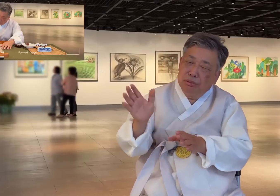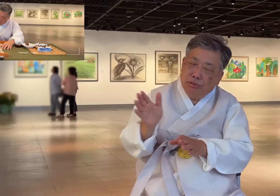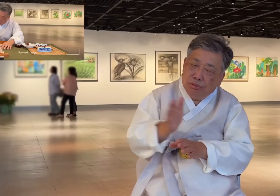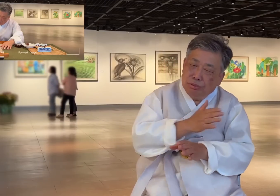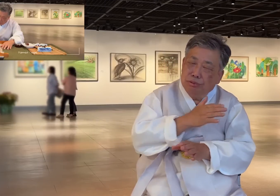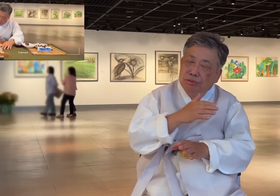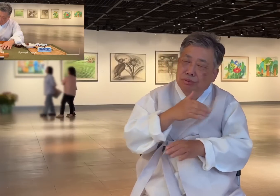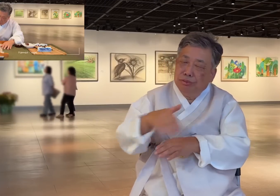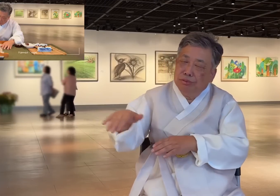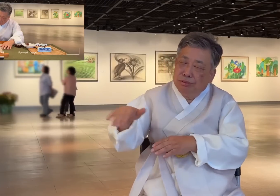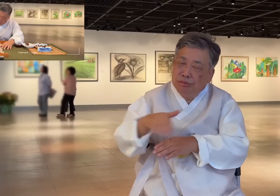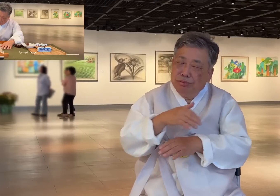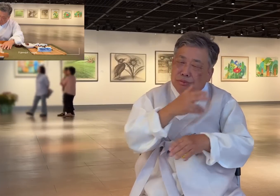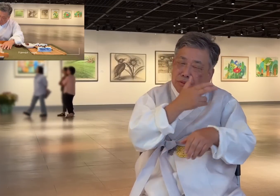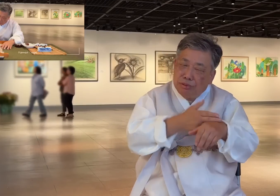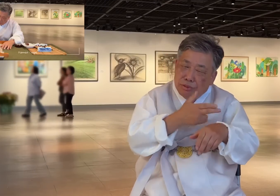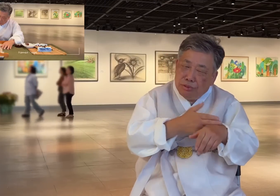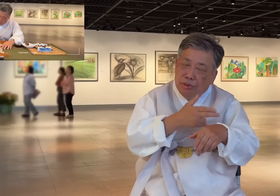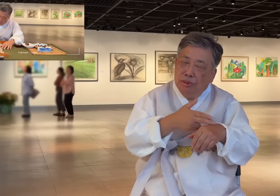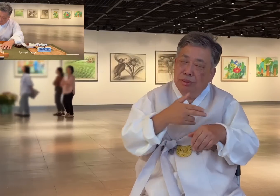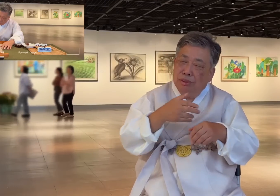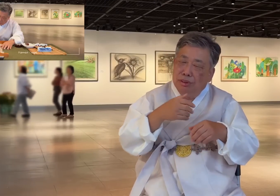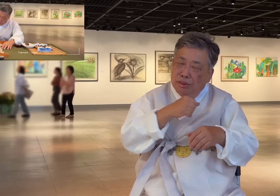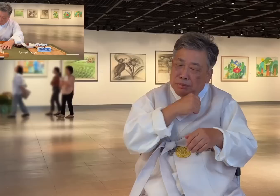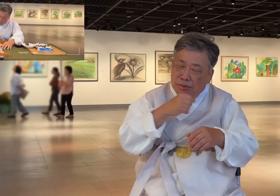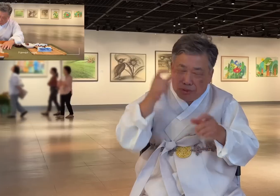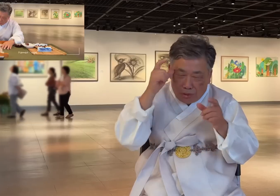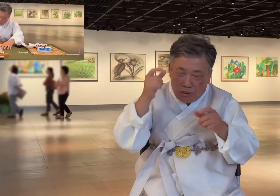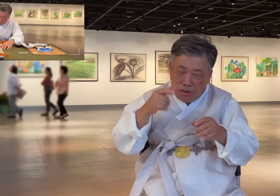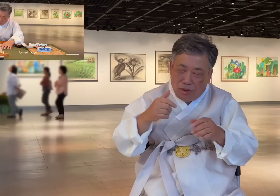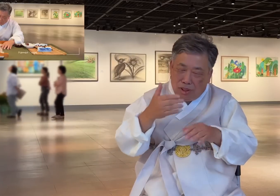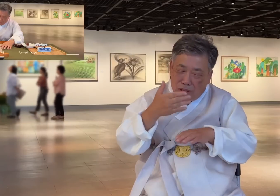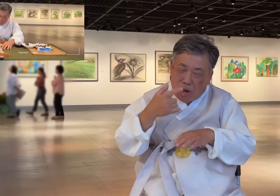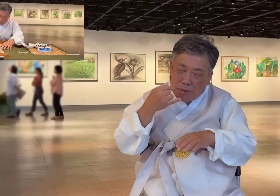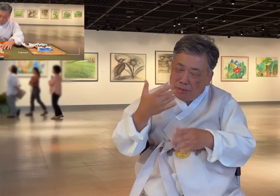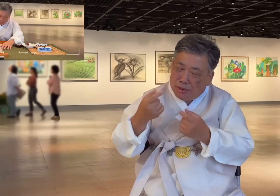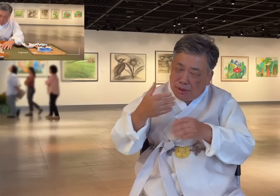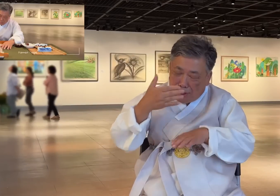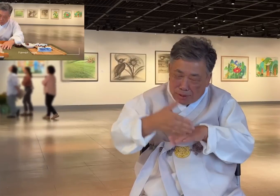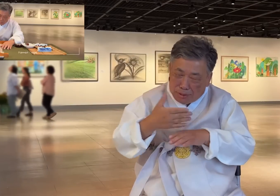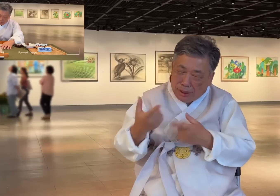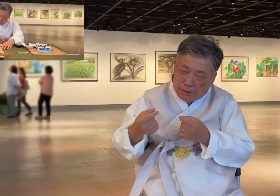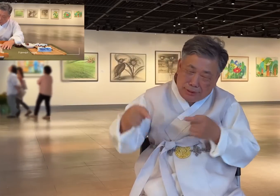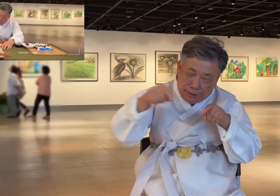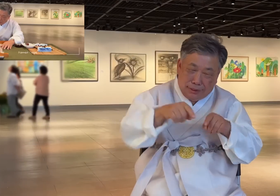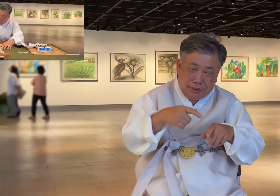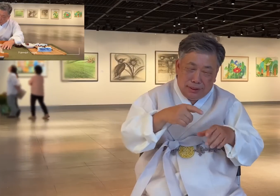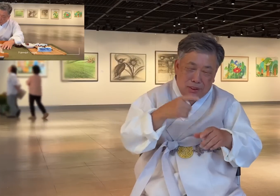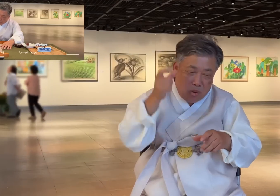Because I studied hard from the beginning, my mother and I gave beef